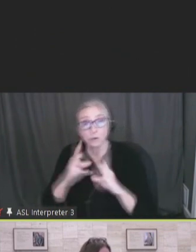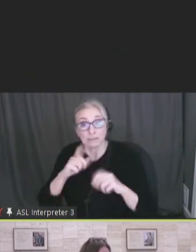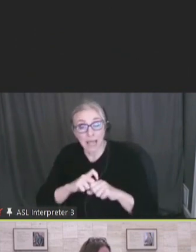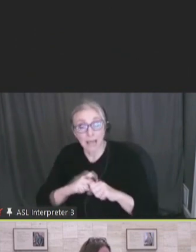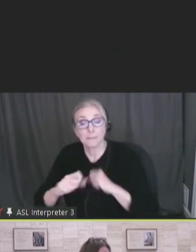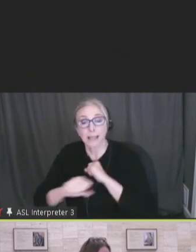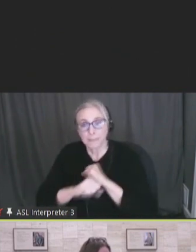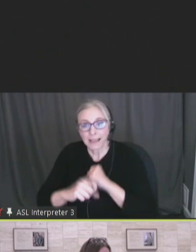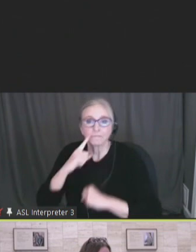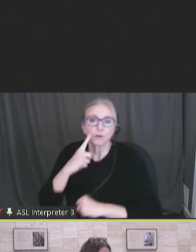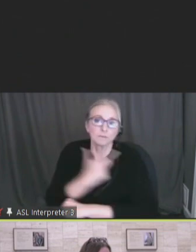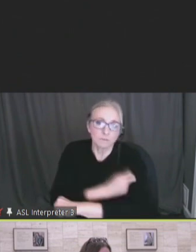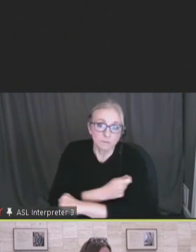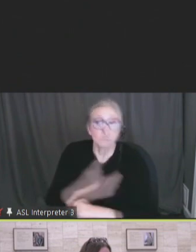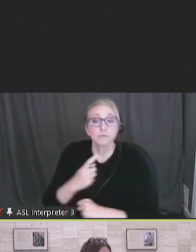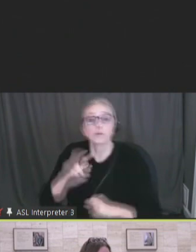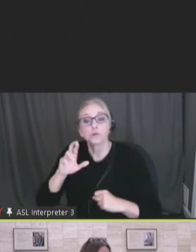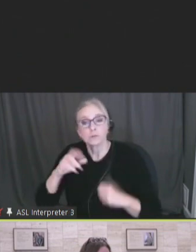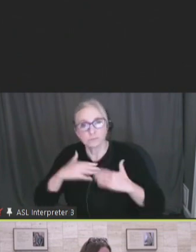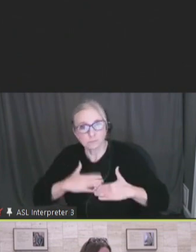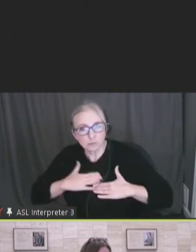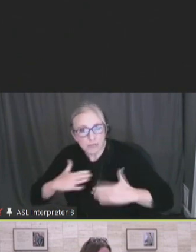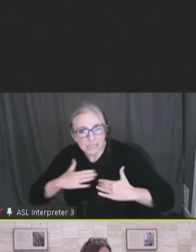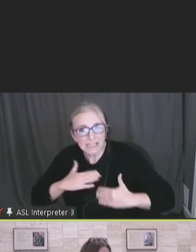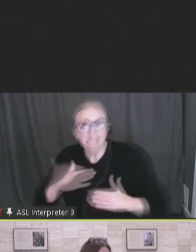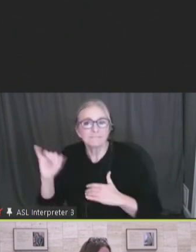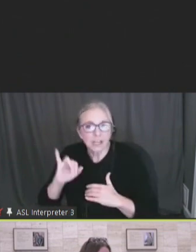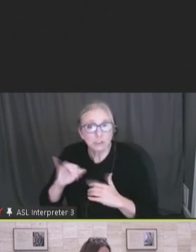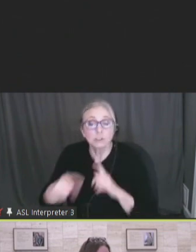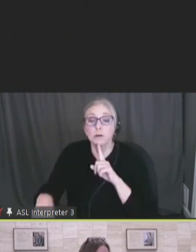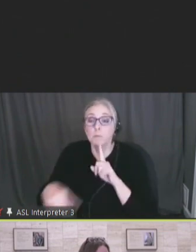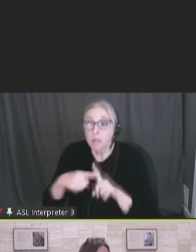against respiratory infections. As well as encourage uptake of catch-up